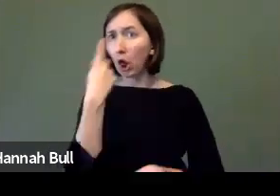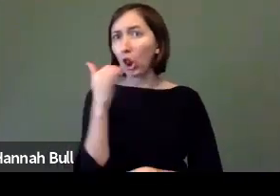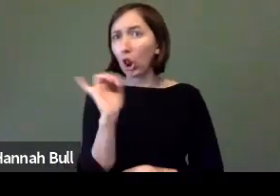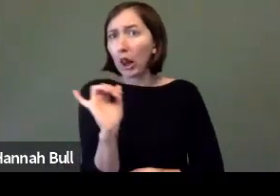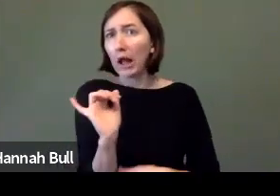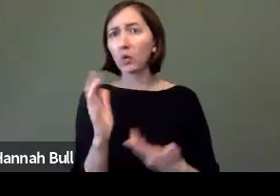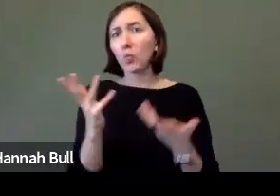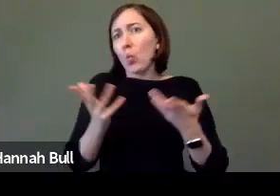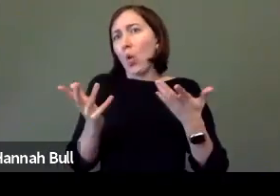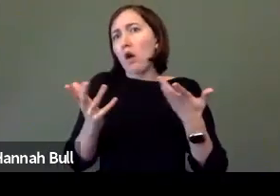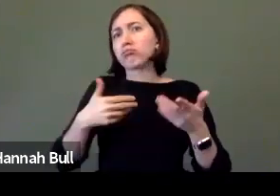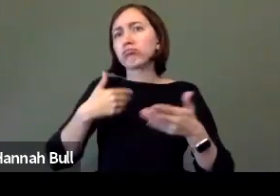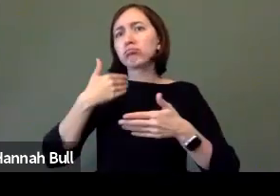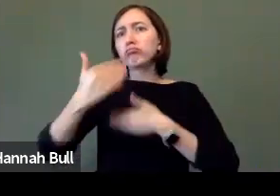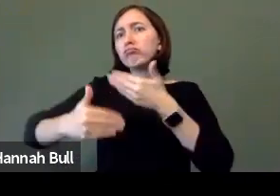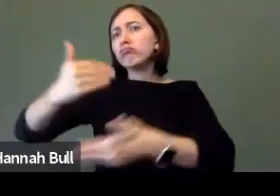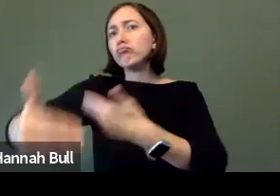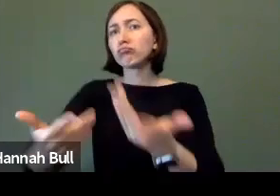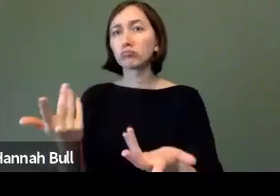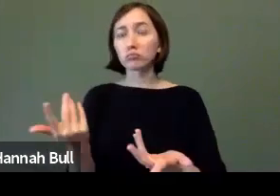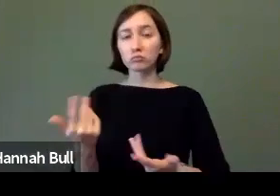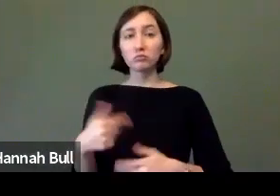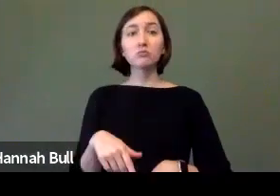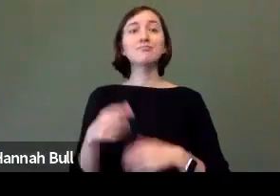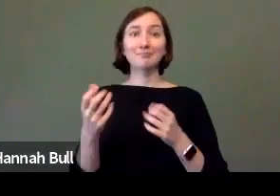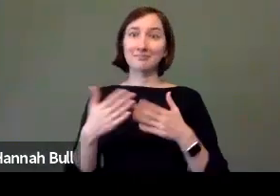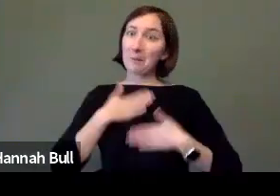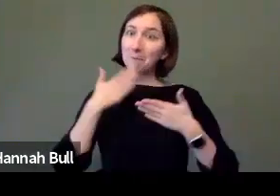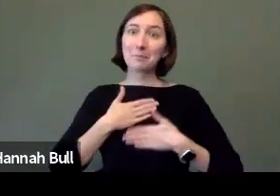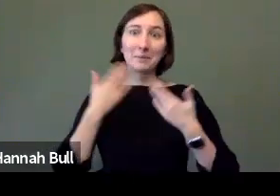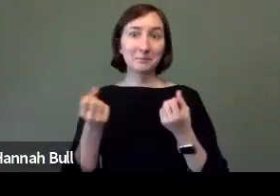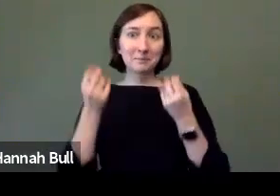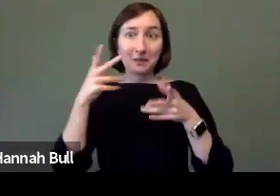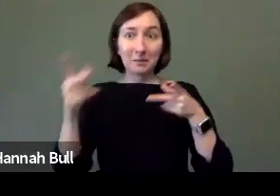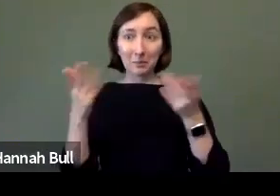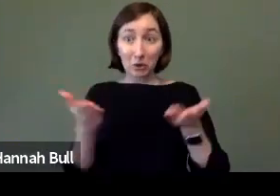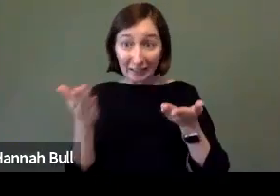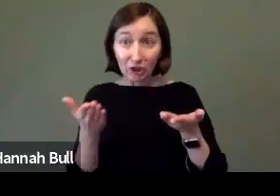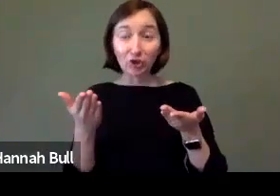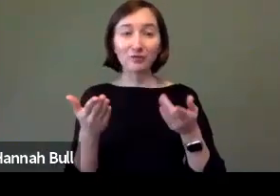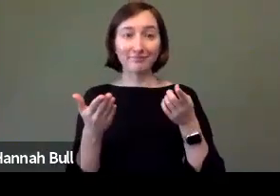and I'm glad we have folks that are here with us. I'm happy to share and other folks are too.